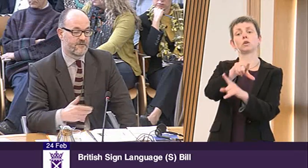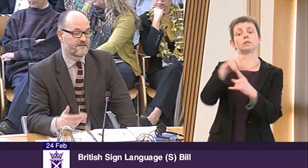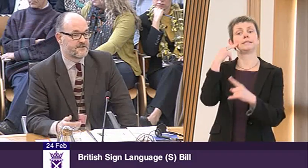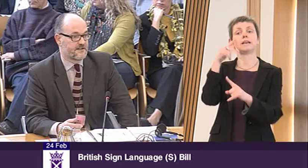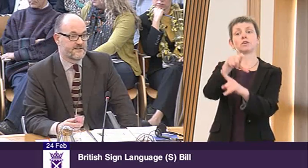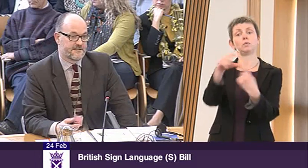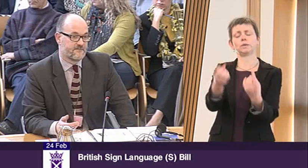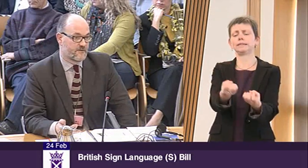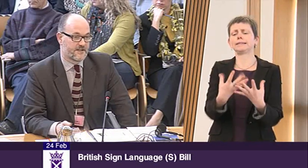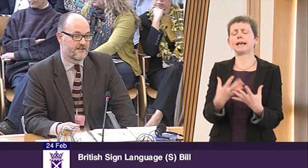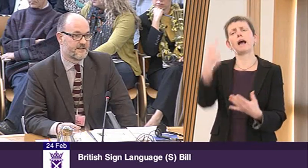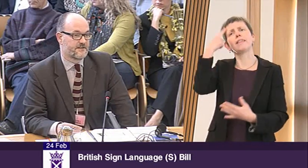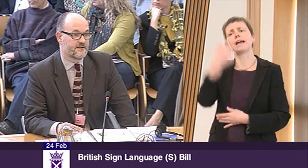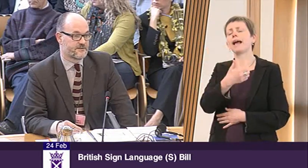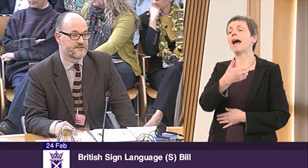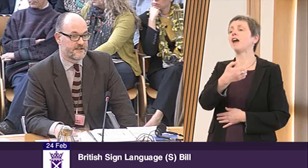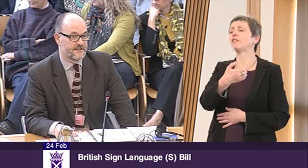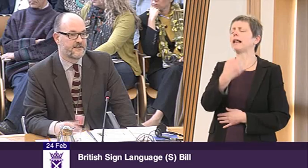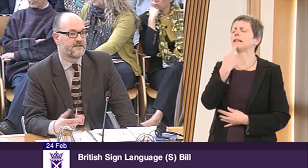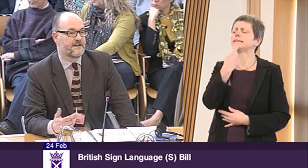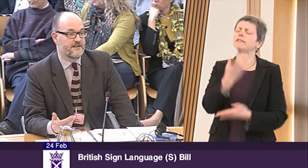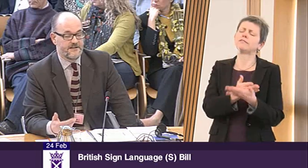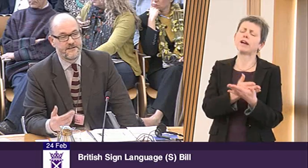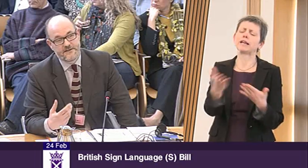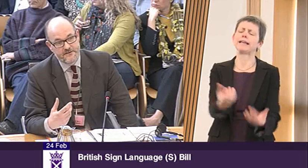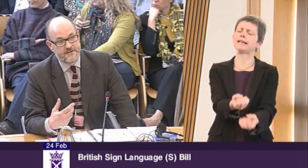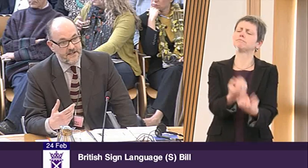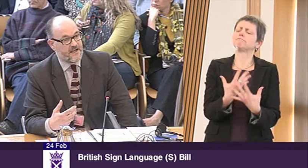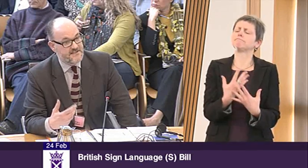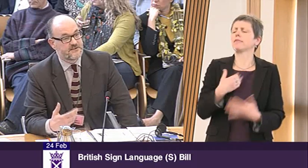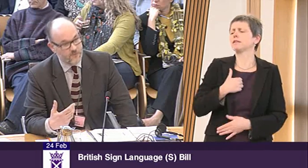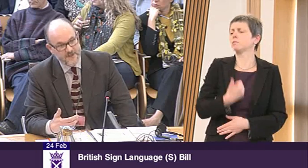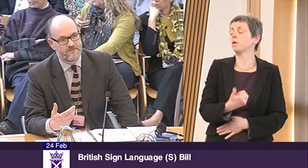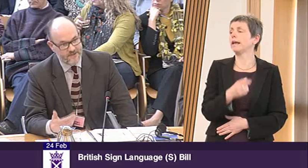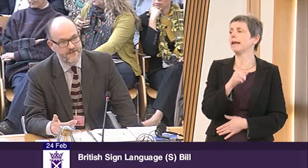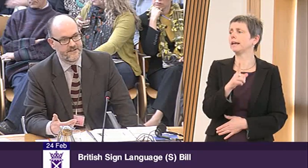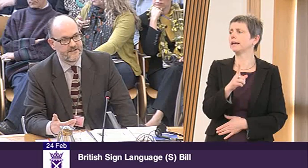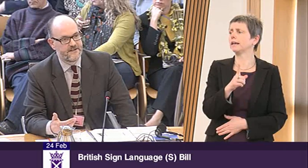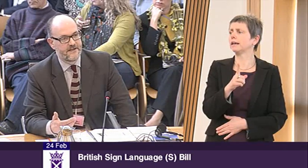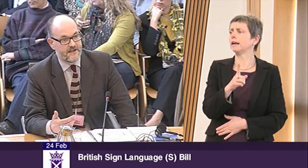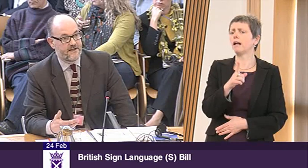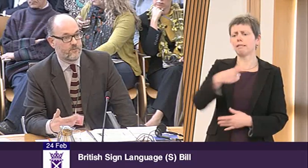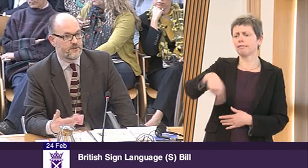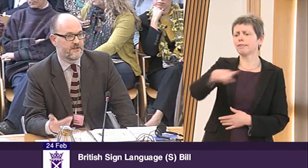that the deaf community is saying that it is a willing partner and that it will work